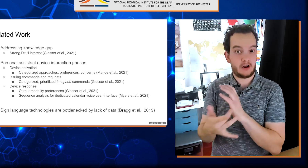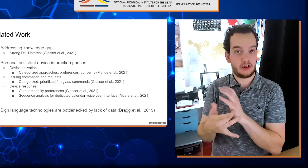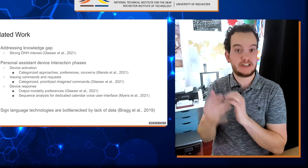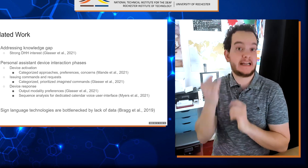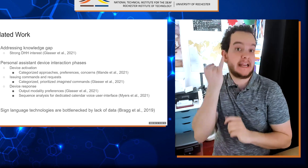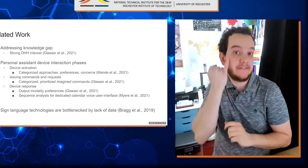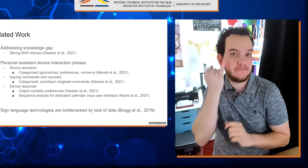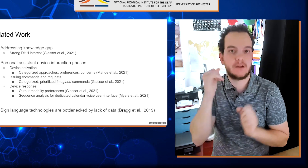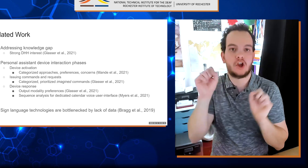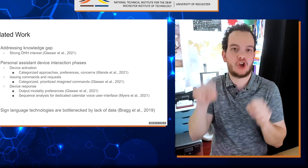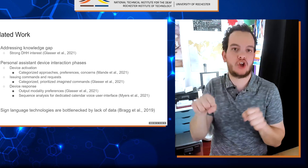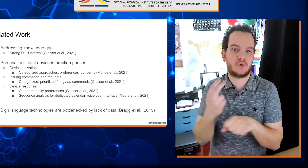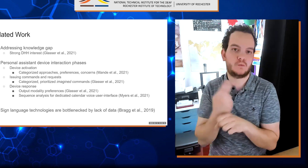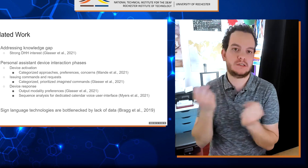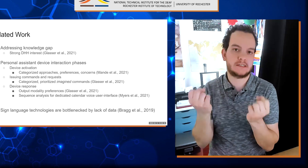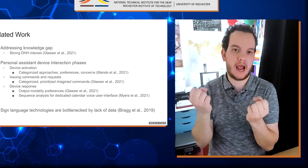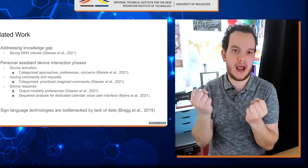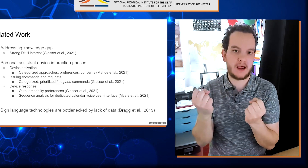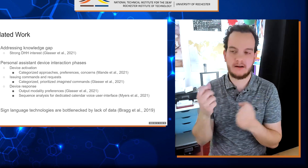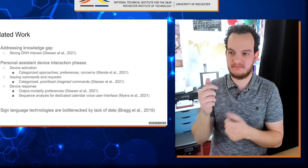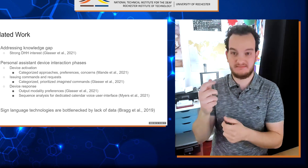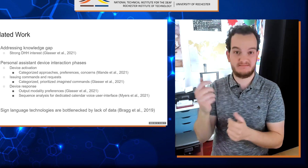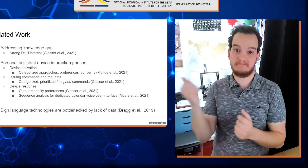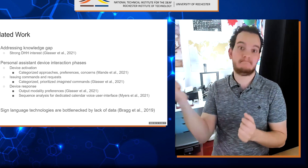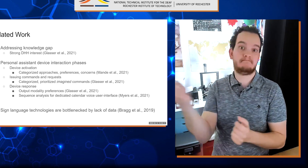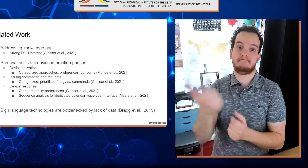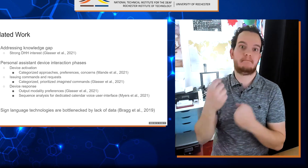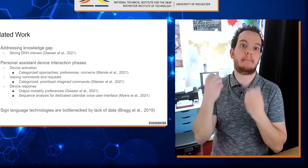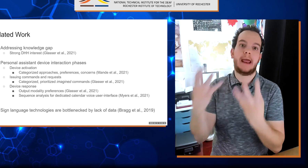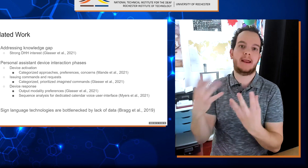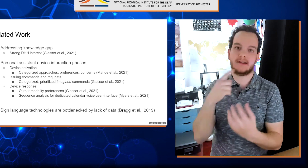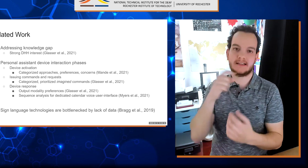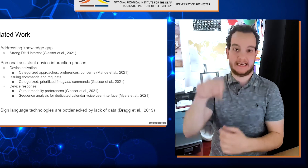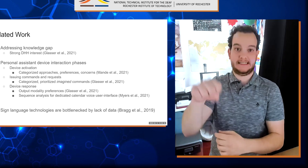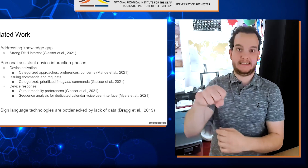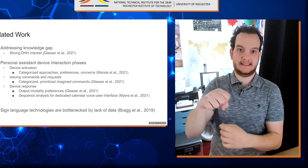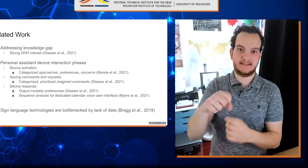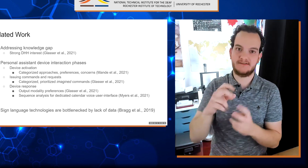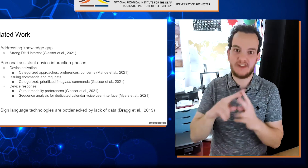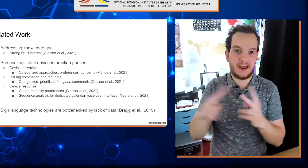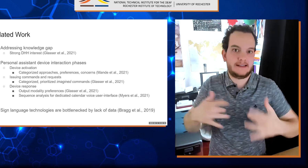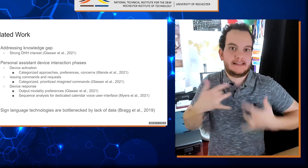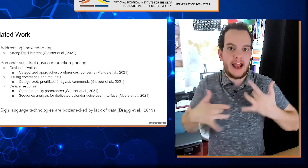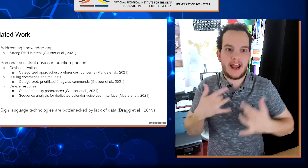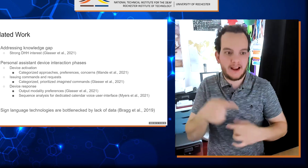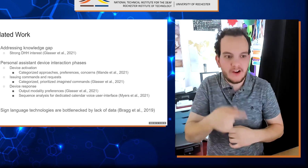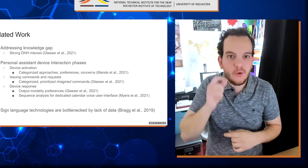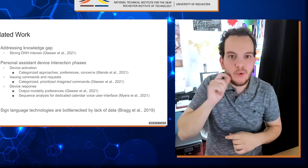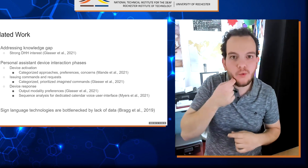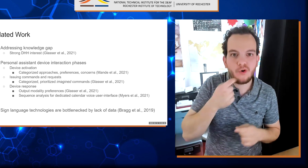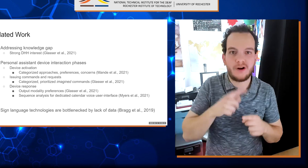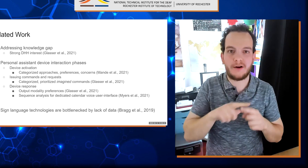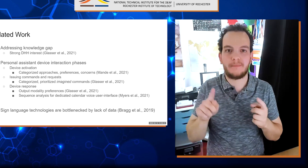if they would use this technology if it could understand sign language or they could use sign language with it.